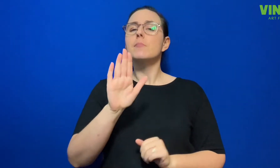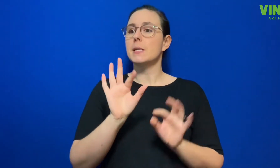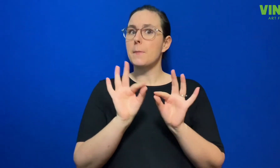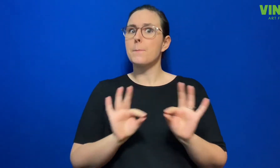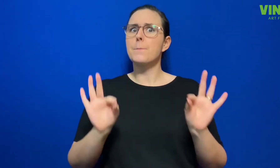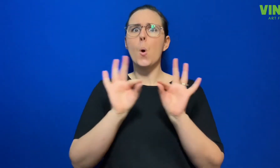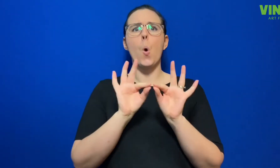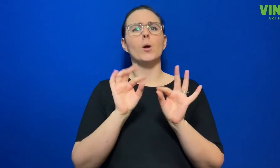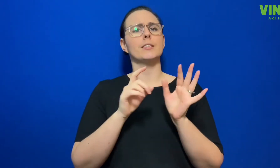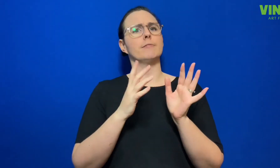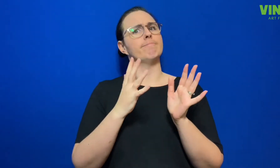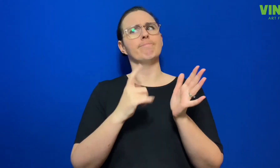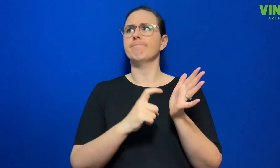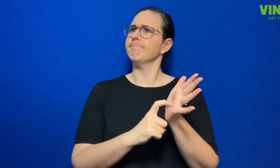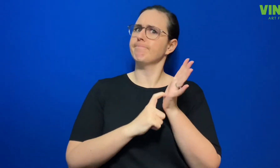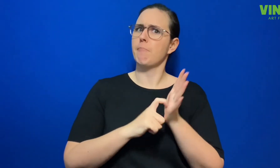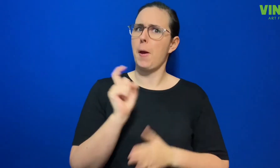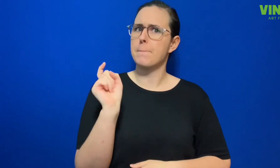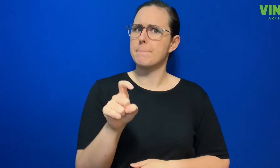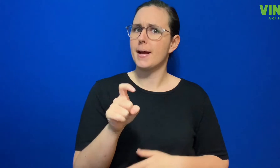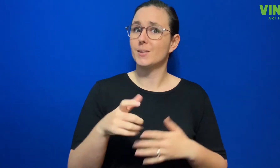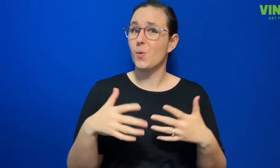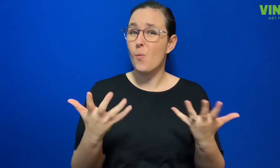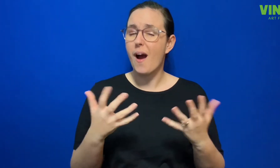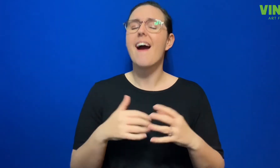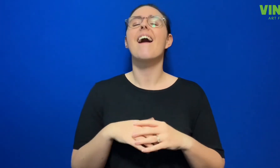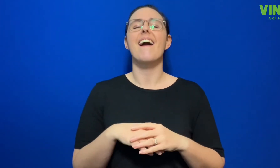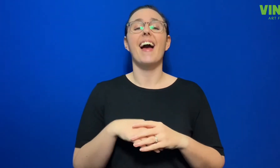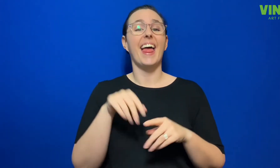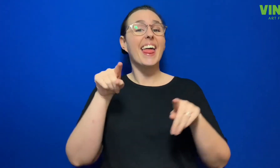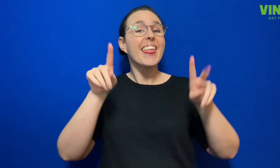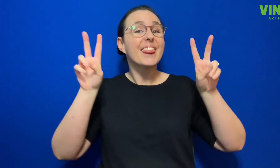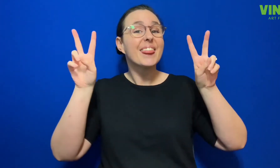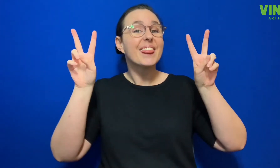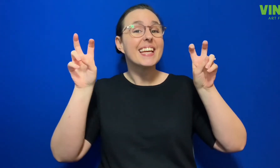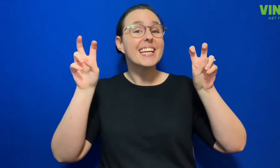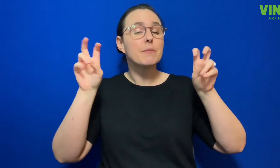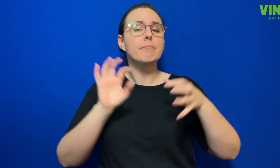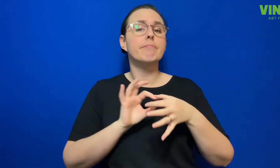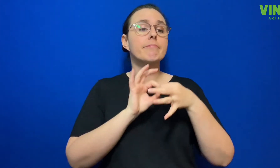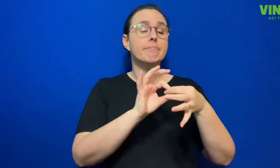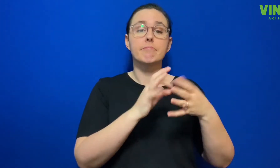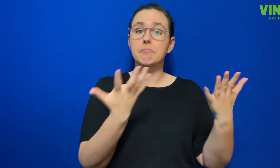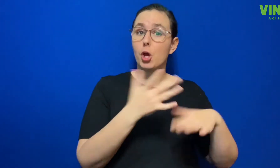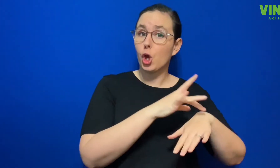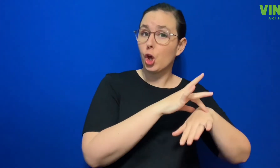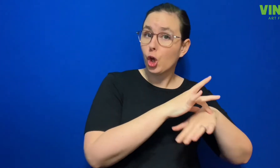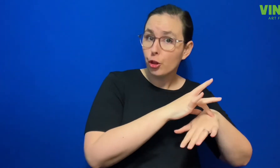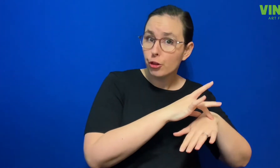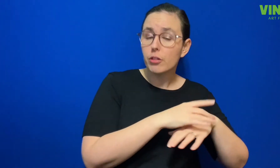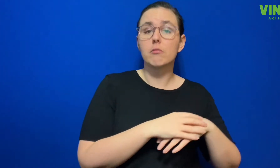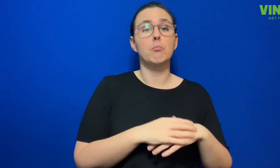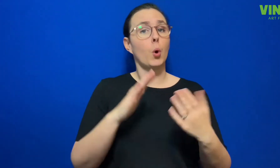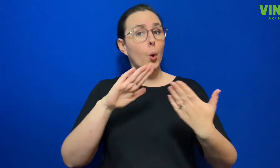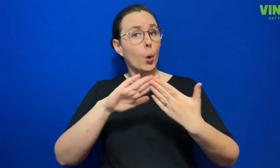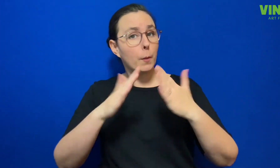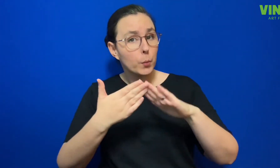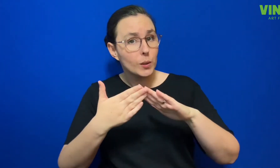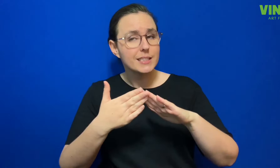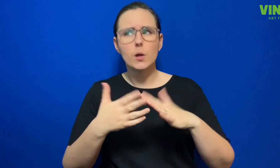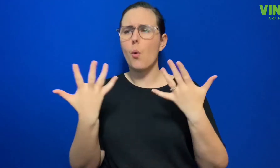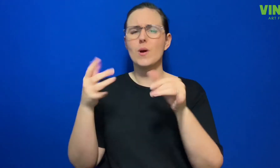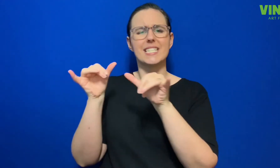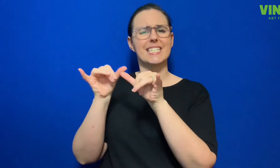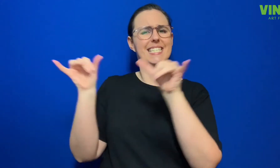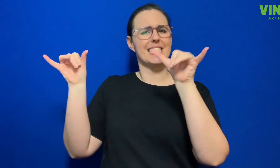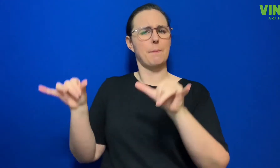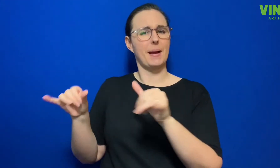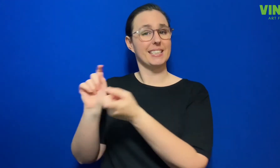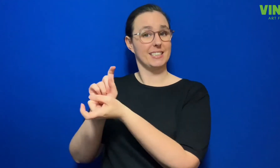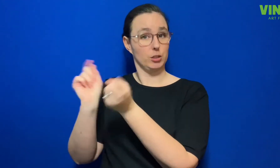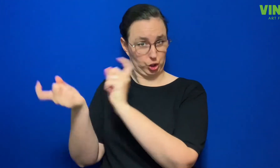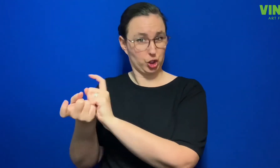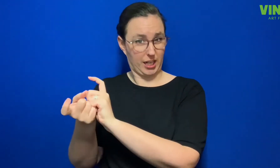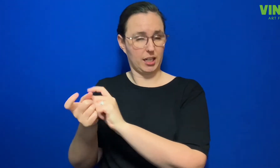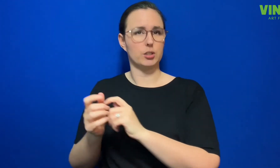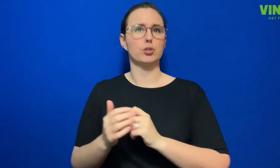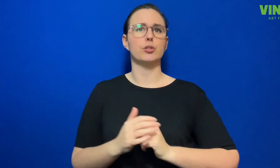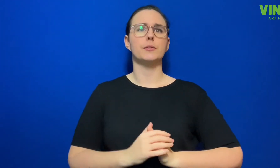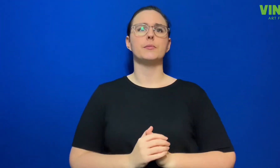The only stipulation is the theme of work should be connected to the earth, community and/or systemic change.